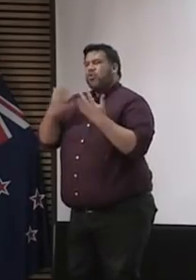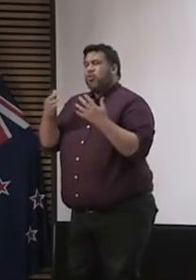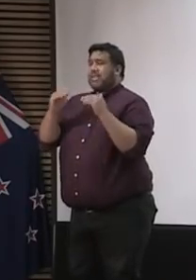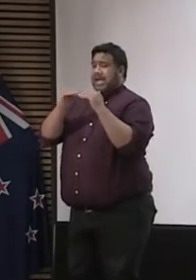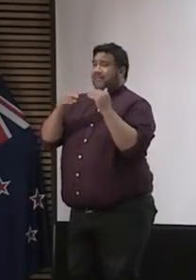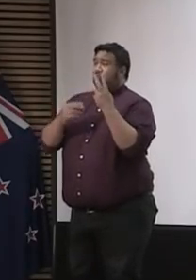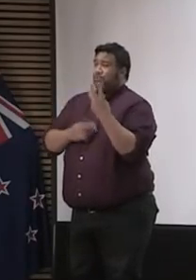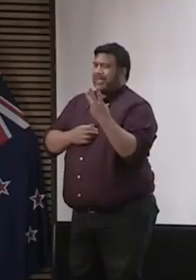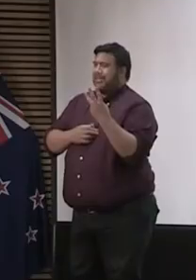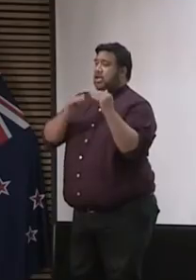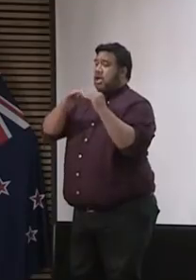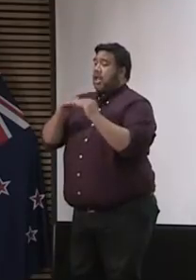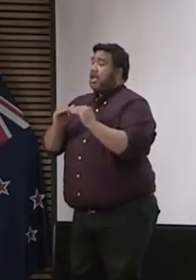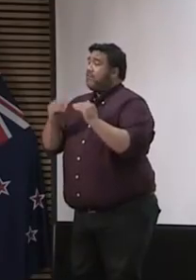2 it is a morepermissive environment.